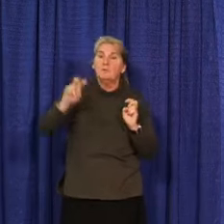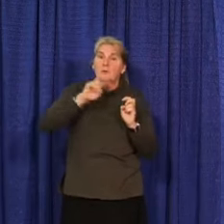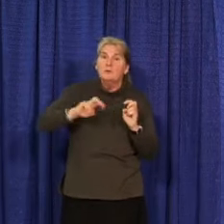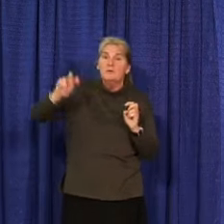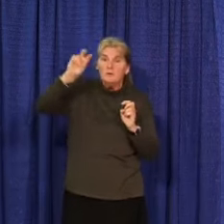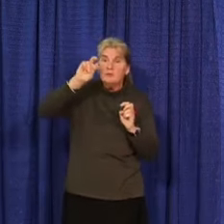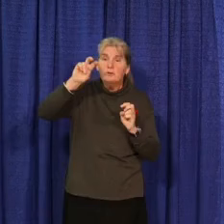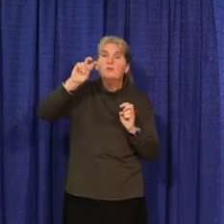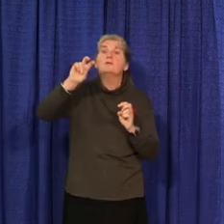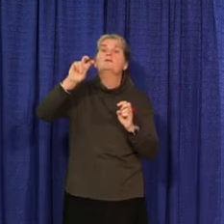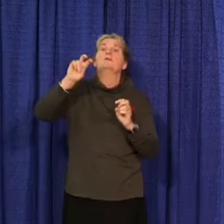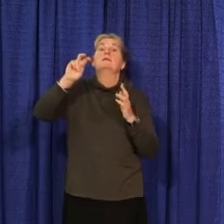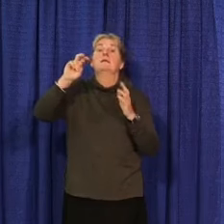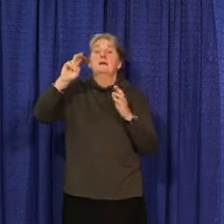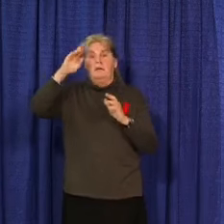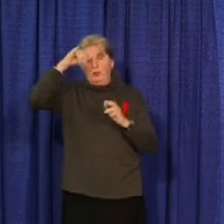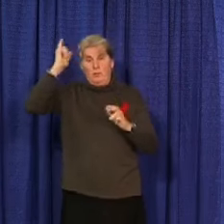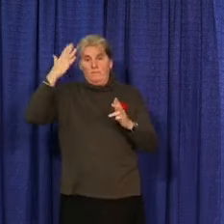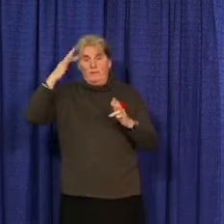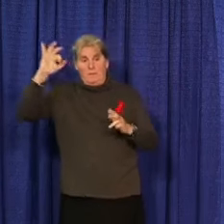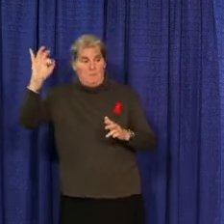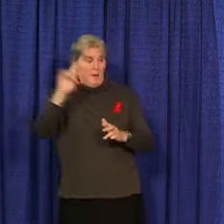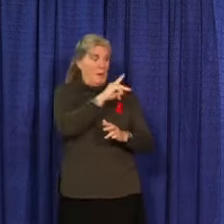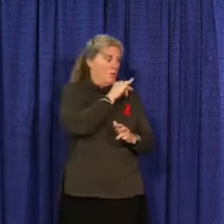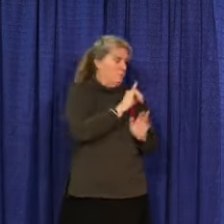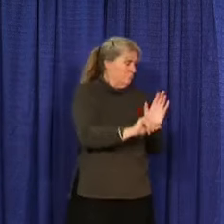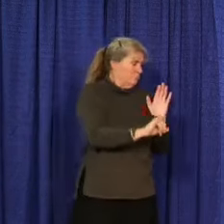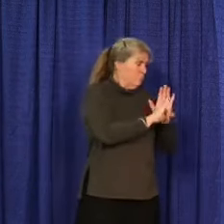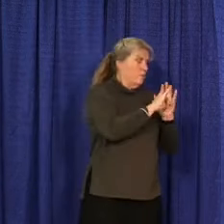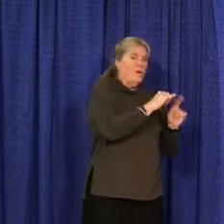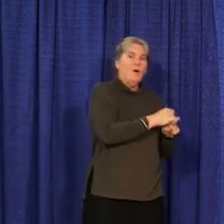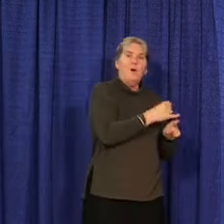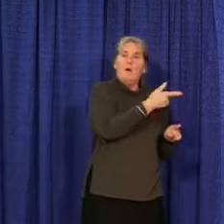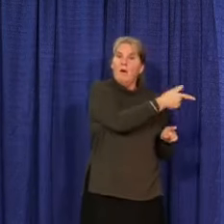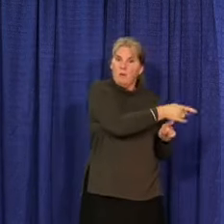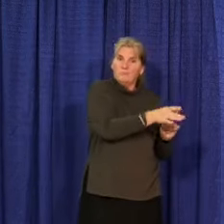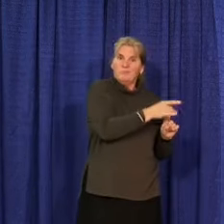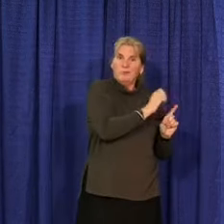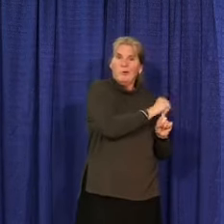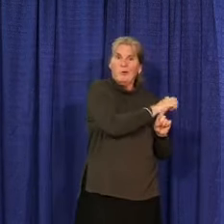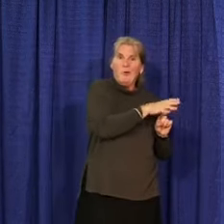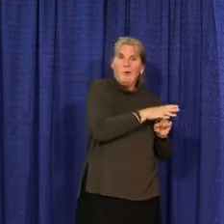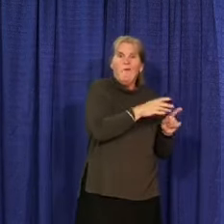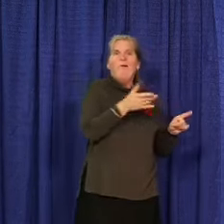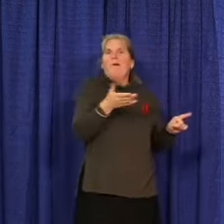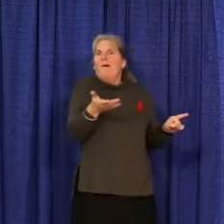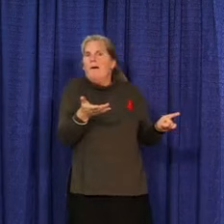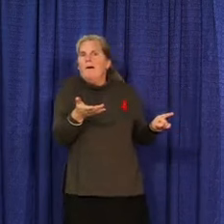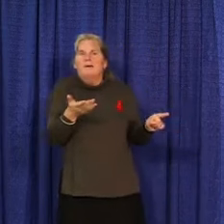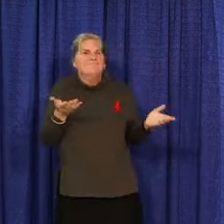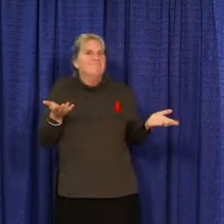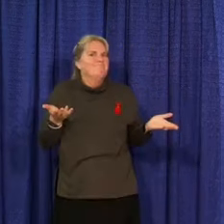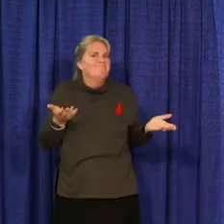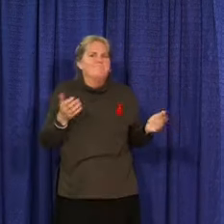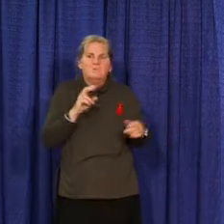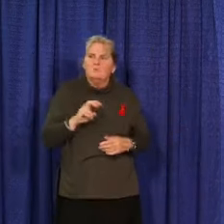tourist who tested positive upon their return home, the interview is carried out in another jurisdiction, it is possible